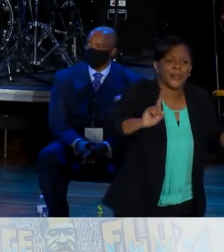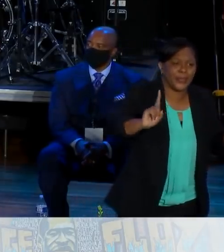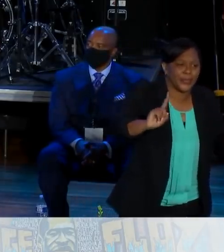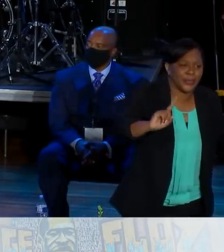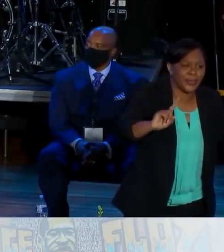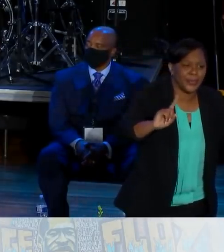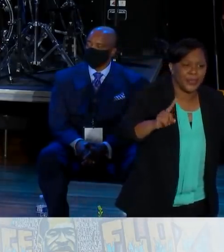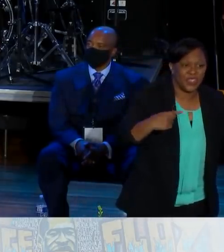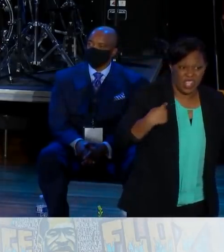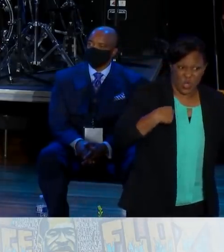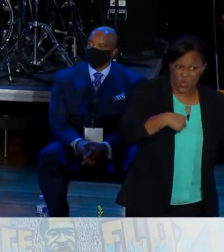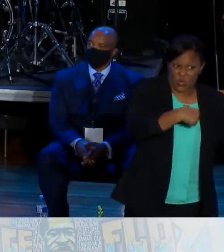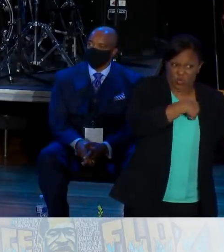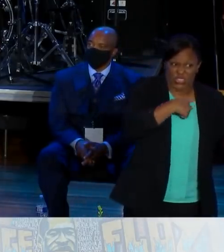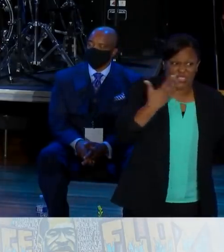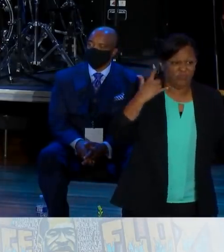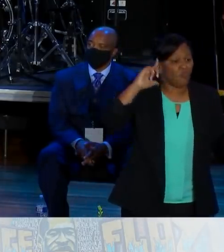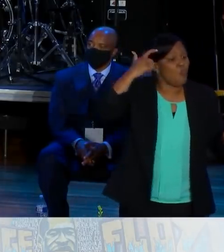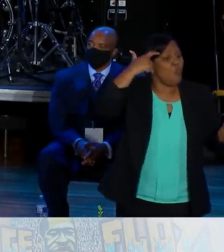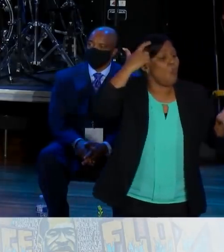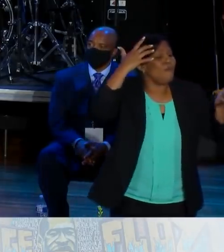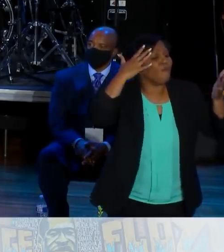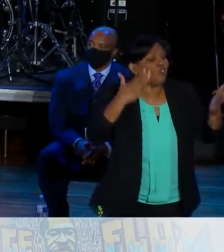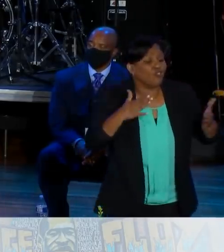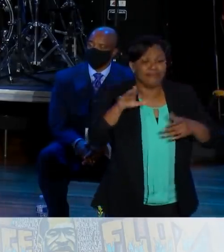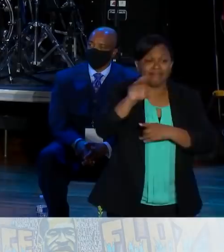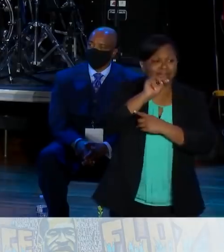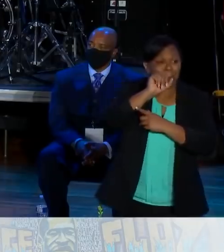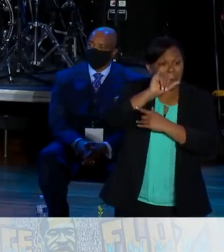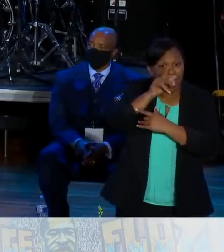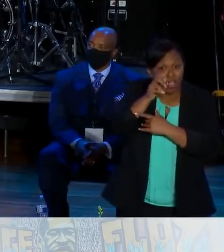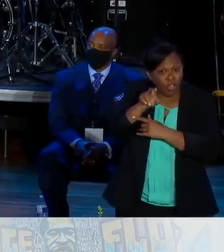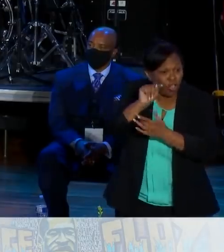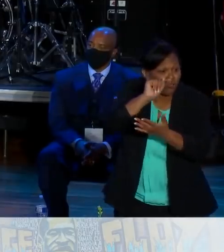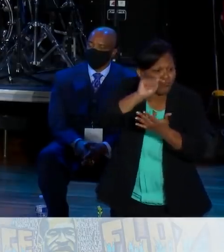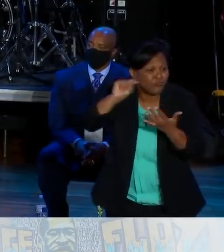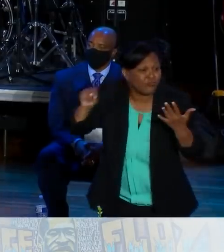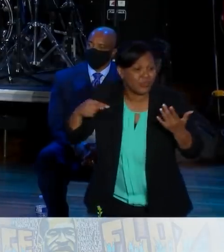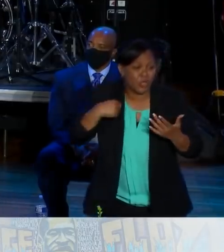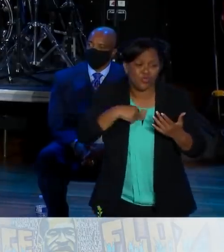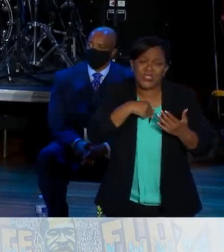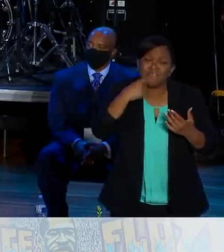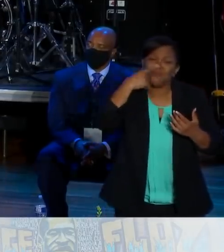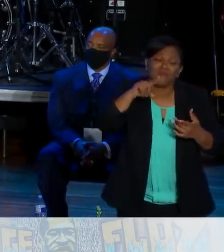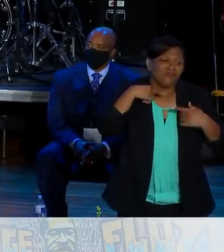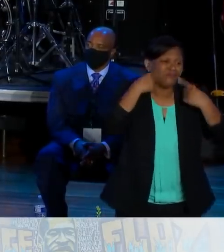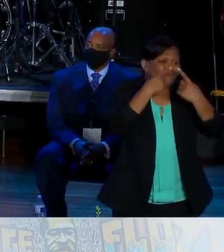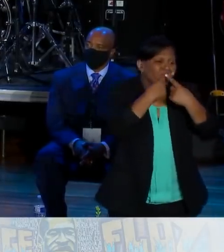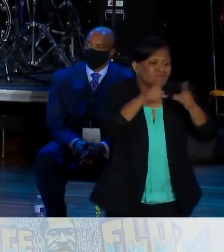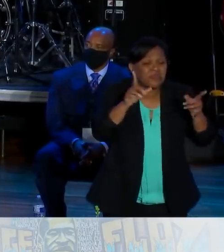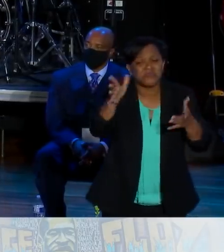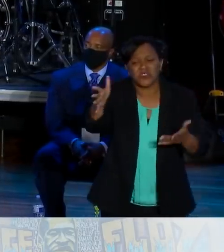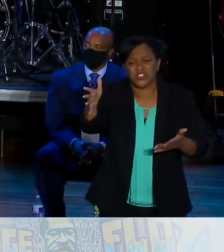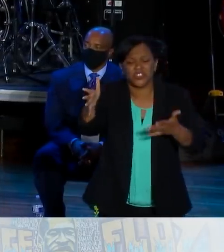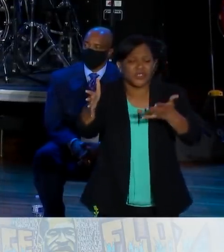FUNERAL TODAY. WE DON'T HAVE A PROBLEM DENOUNCING VIOLENCE, MR.